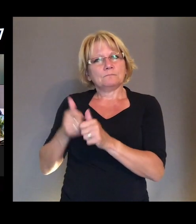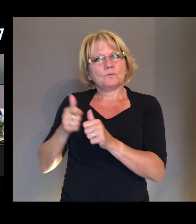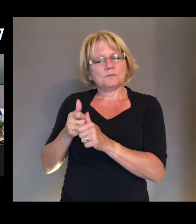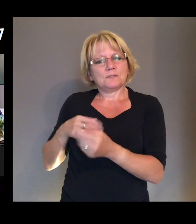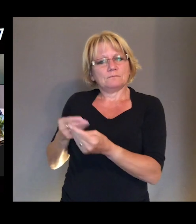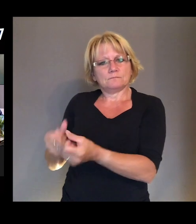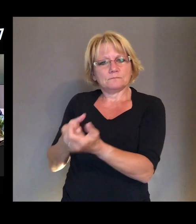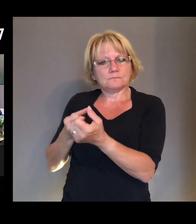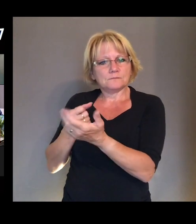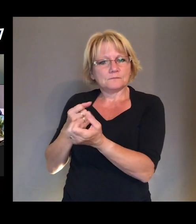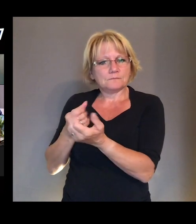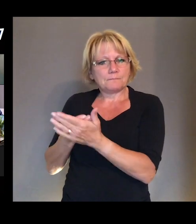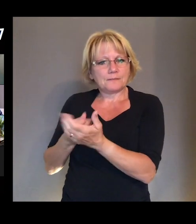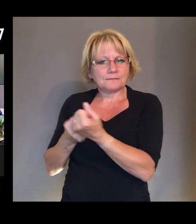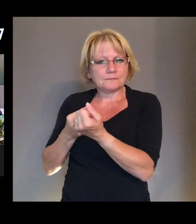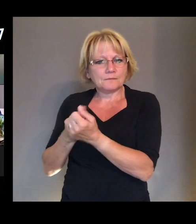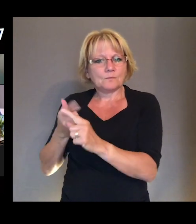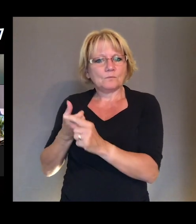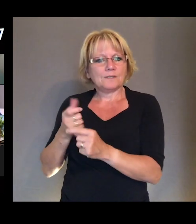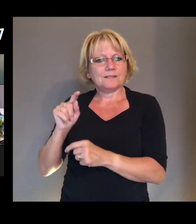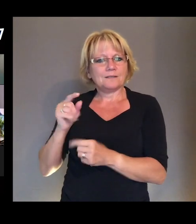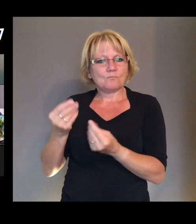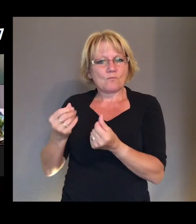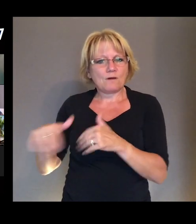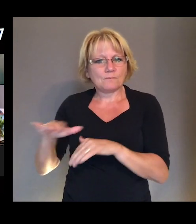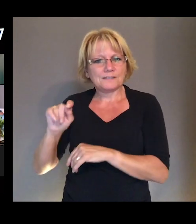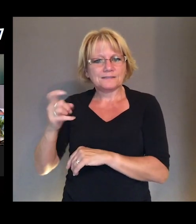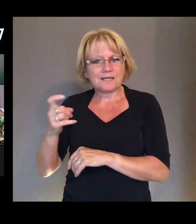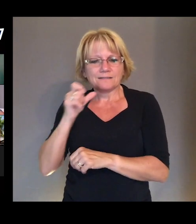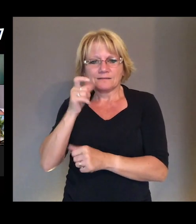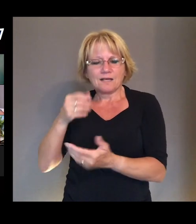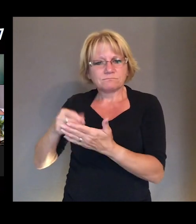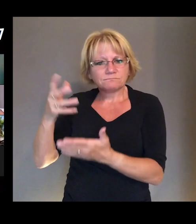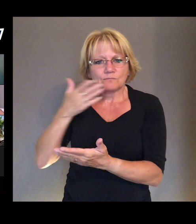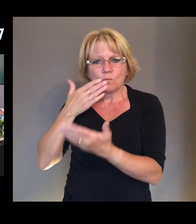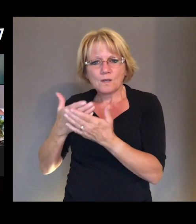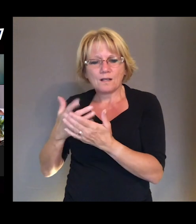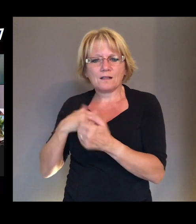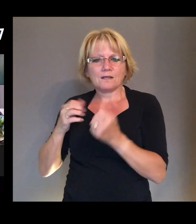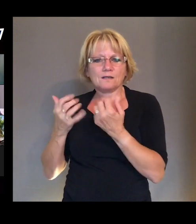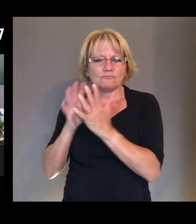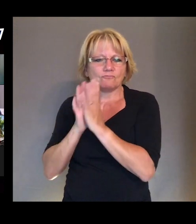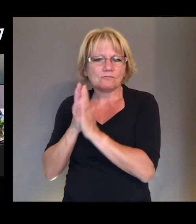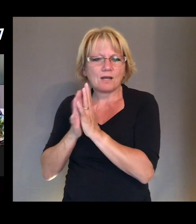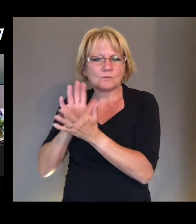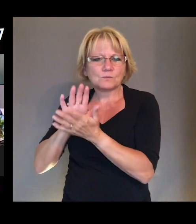is mostly funded by property taxes, his school is not very well funded. His classrooms are overcrowded, his teachers are under paid